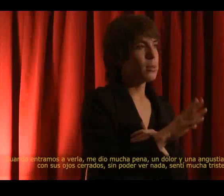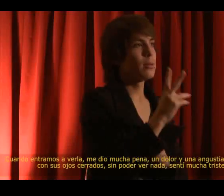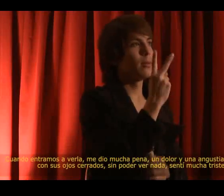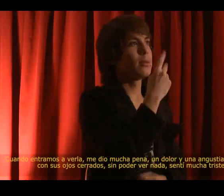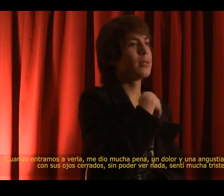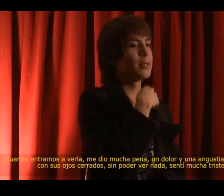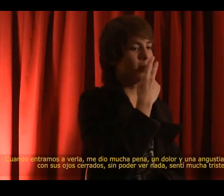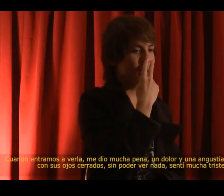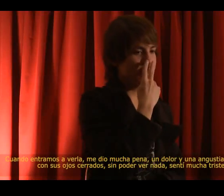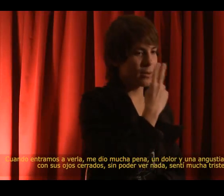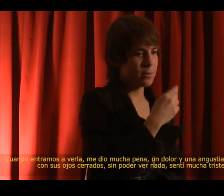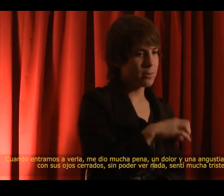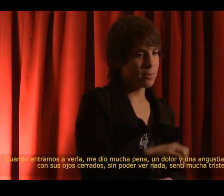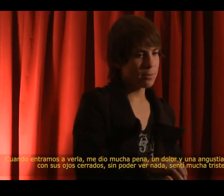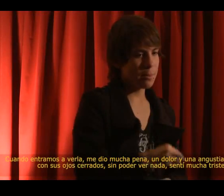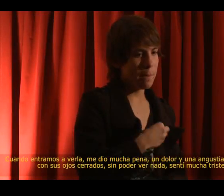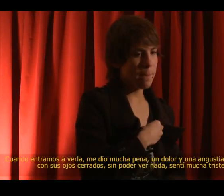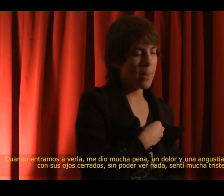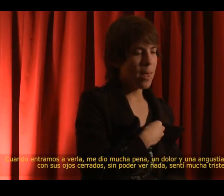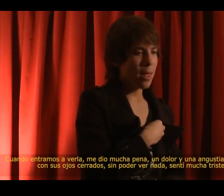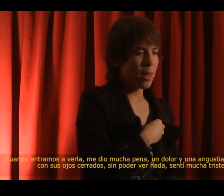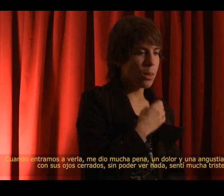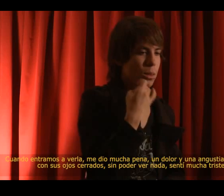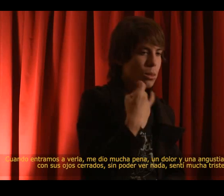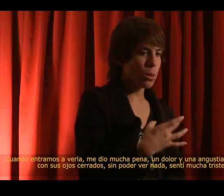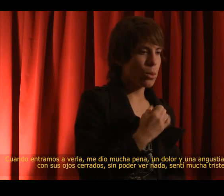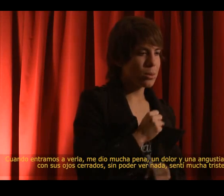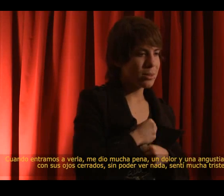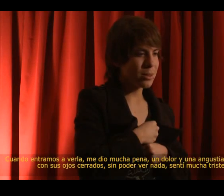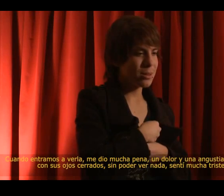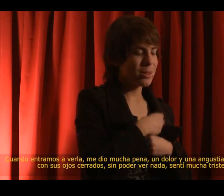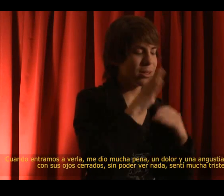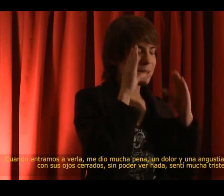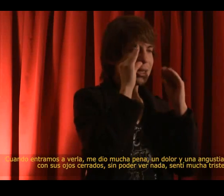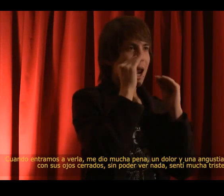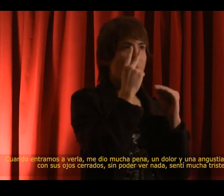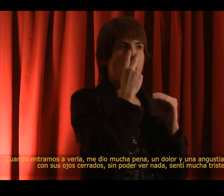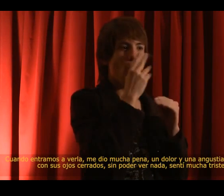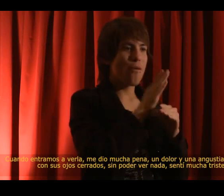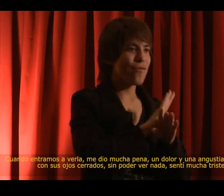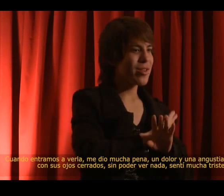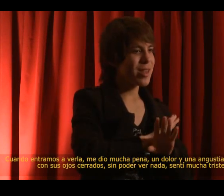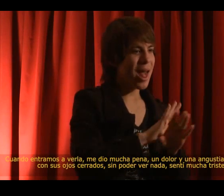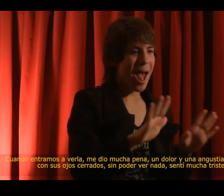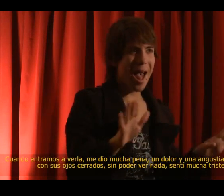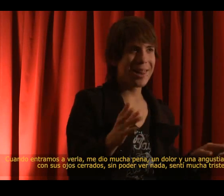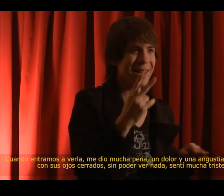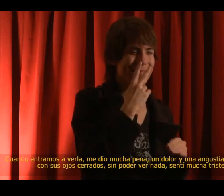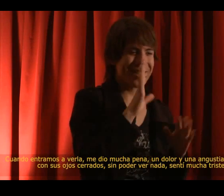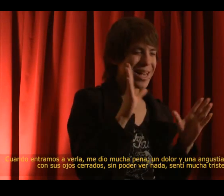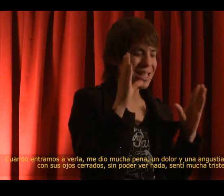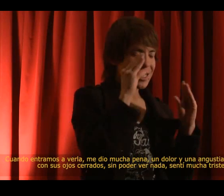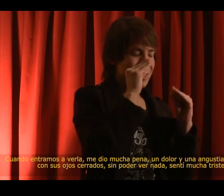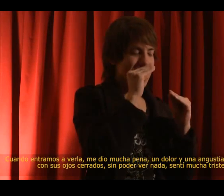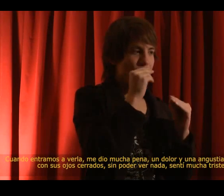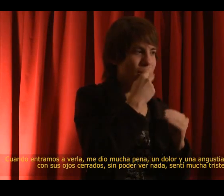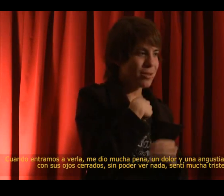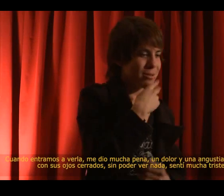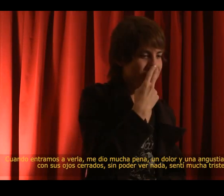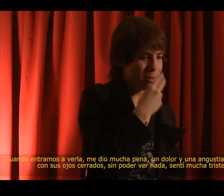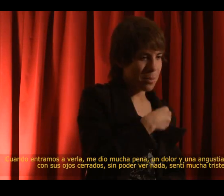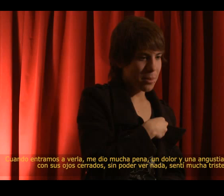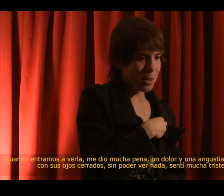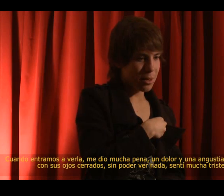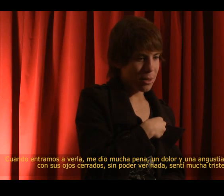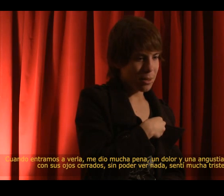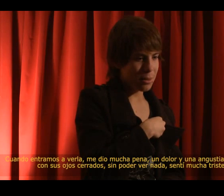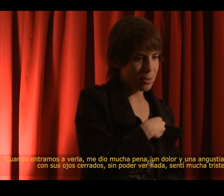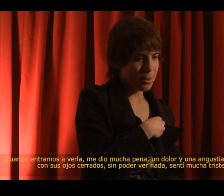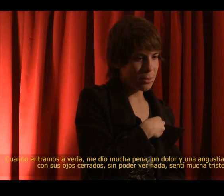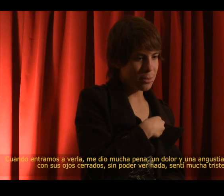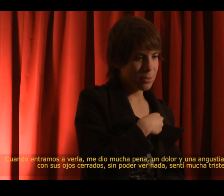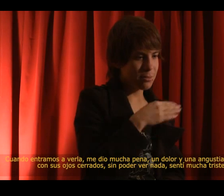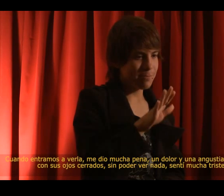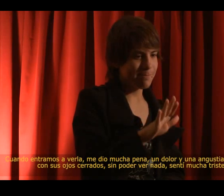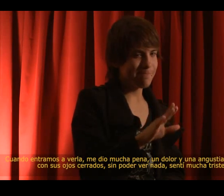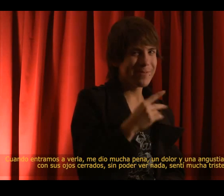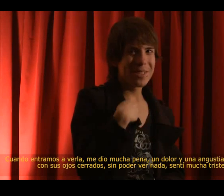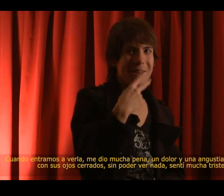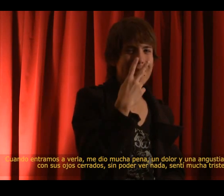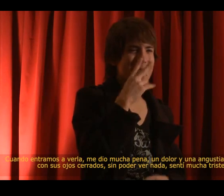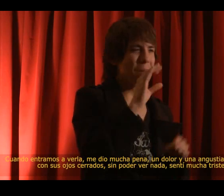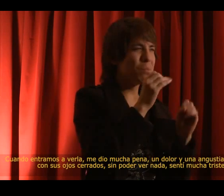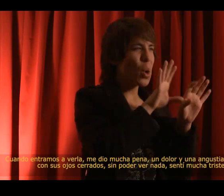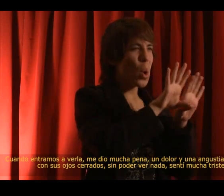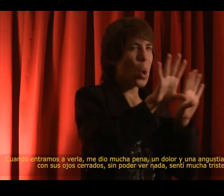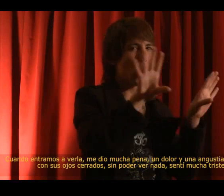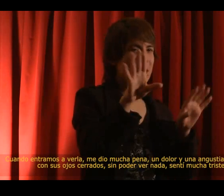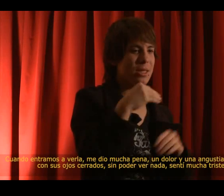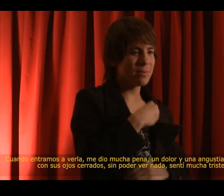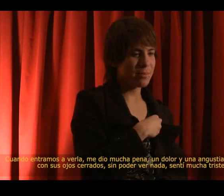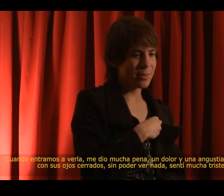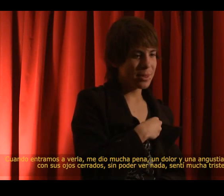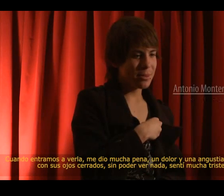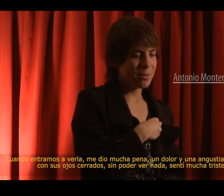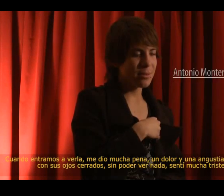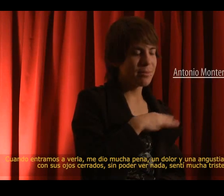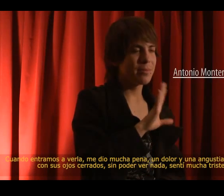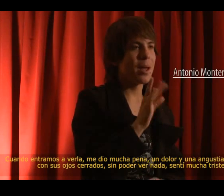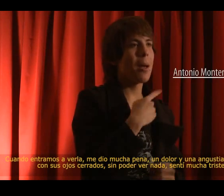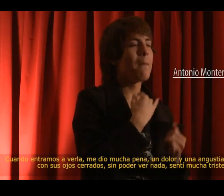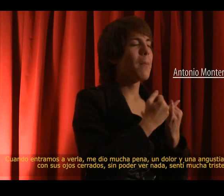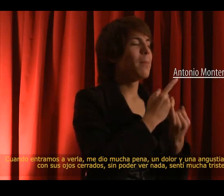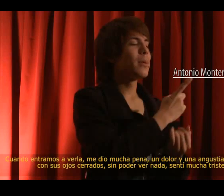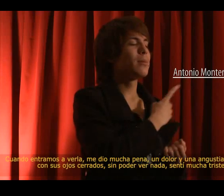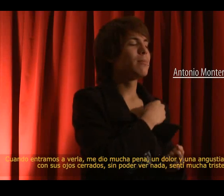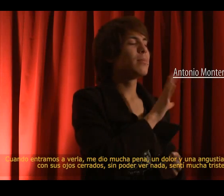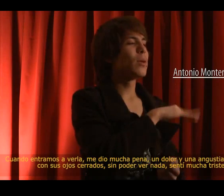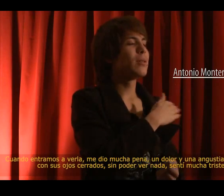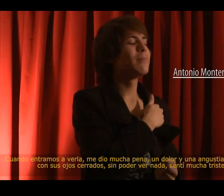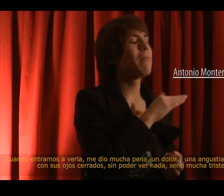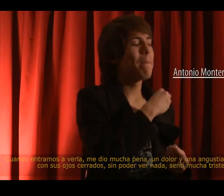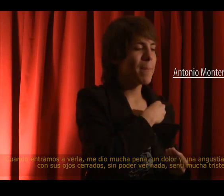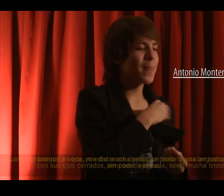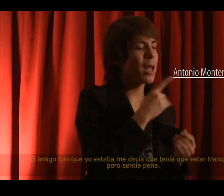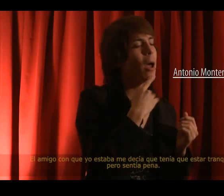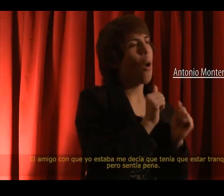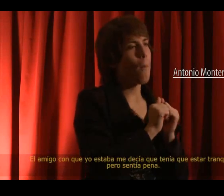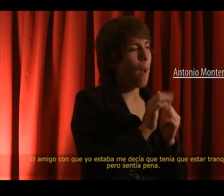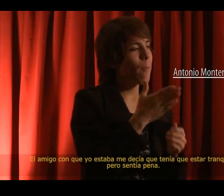When we went to see her in the hospital, it tore my heart to see her like that with her eyes closed and not able to see anything. I felt very sad.